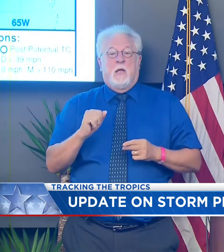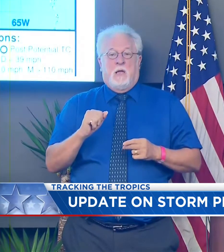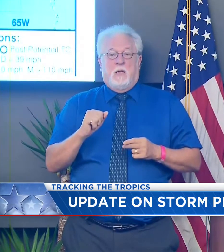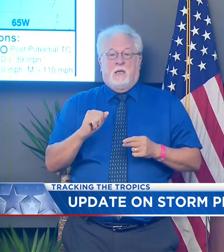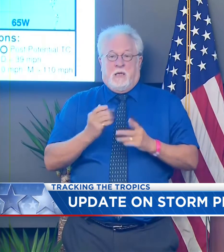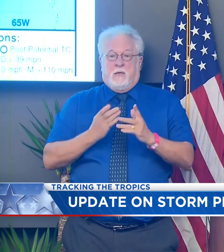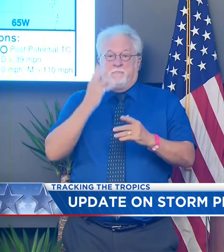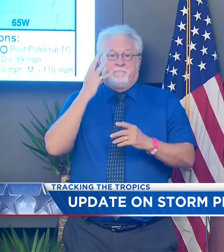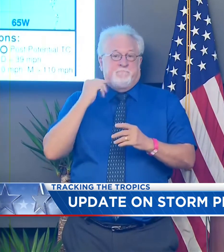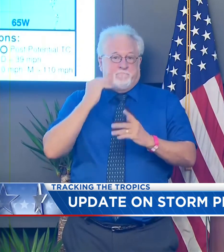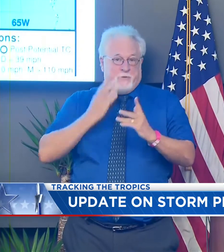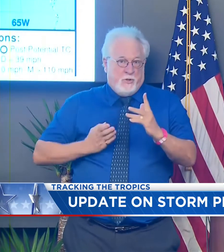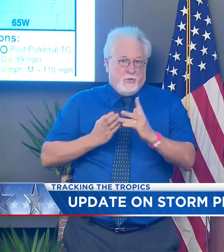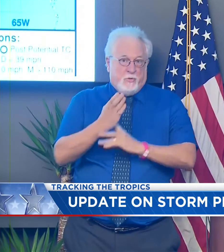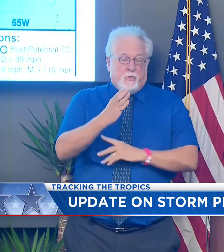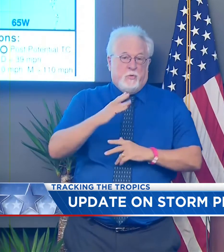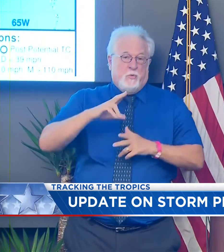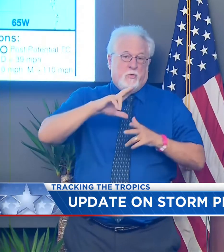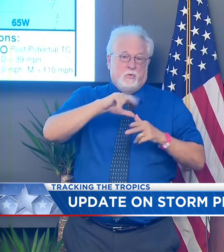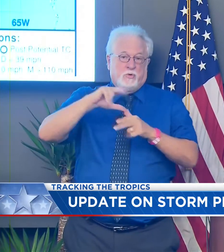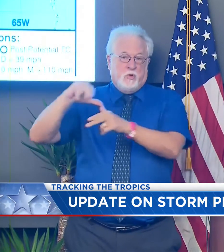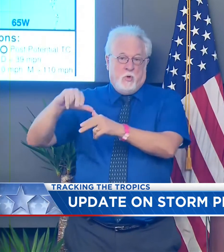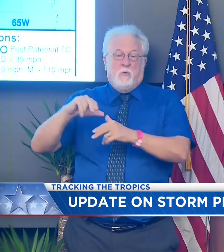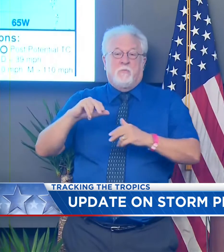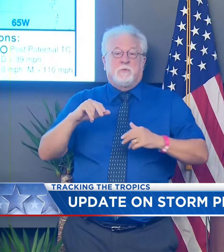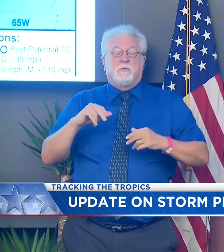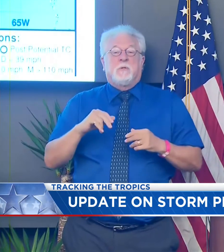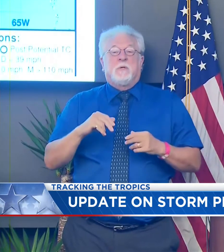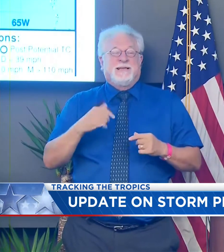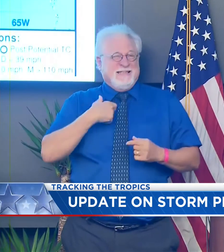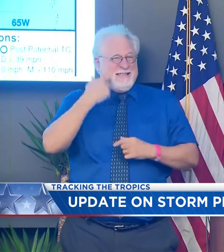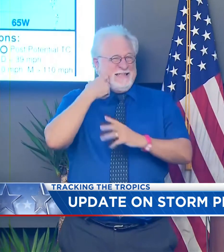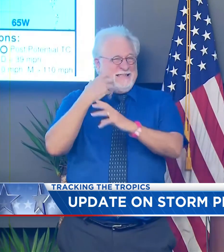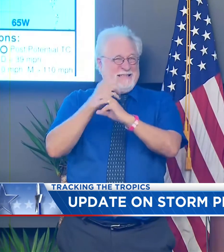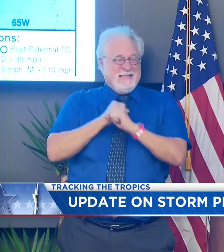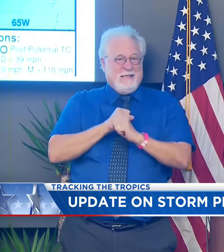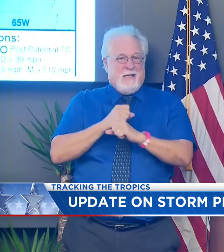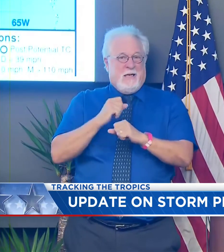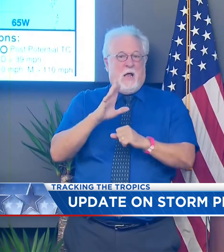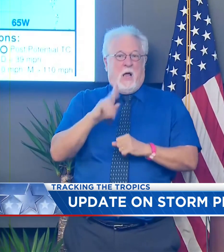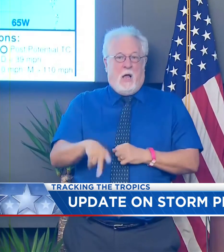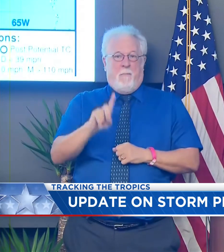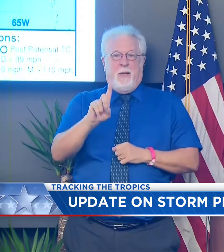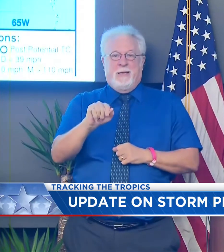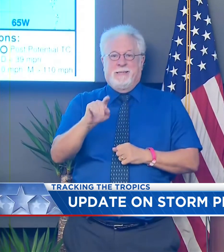AND THAT YOU AND YOUR FAMILY ARE POSITIONED WHERE YOU NEED TO BE.